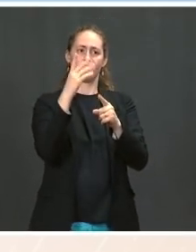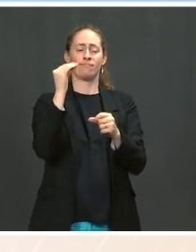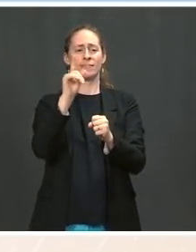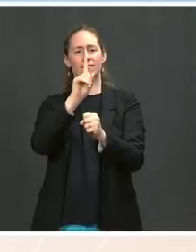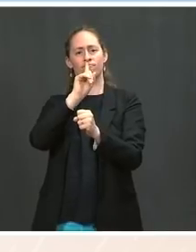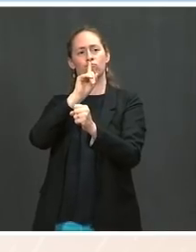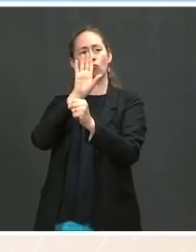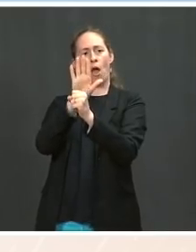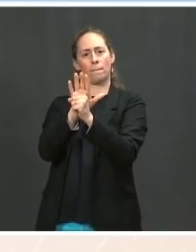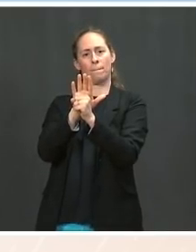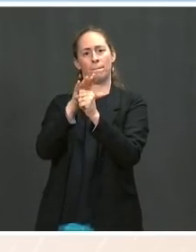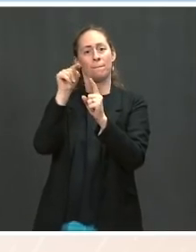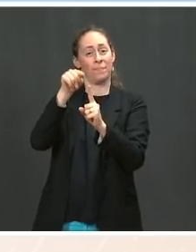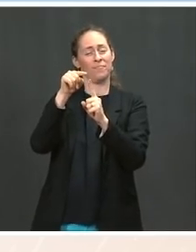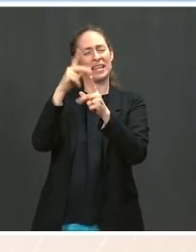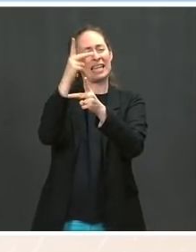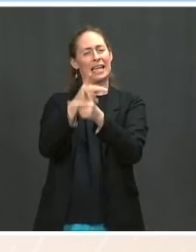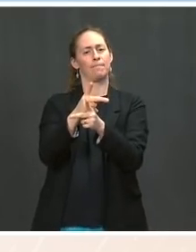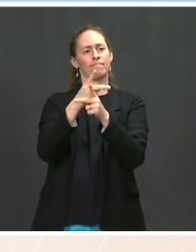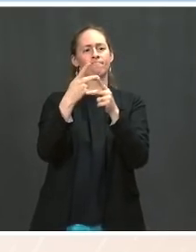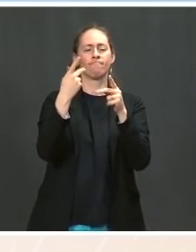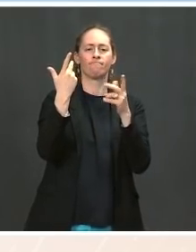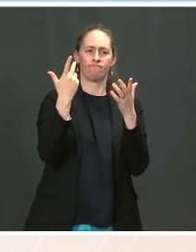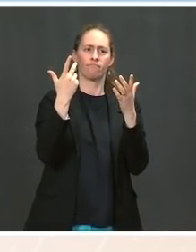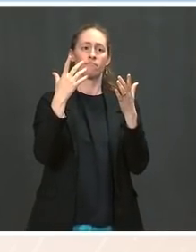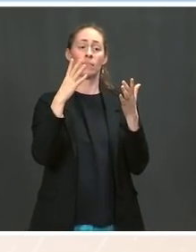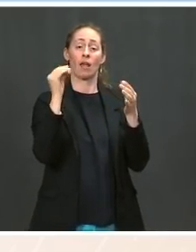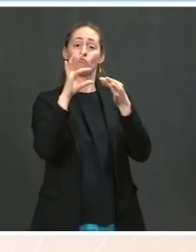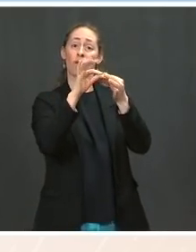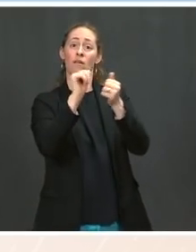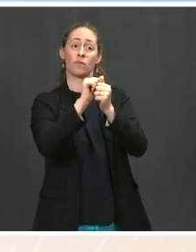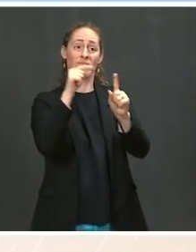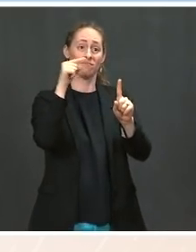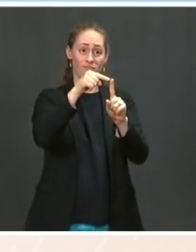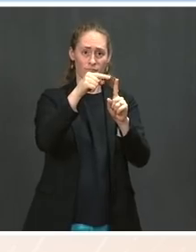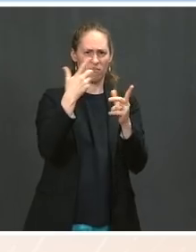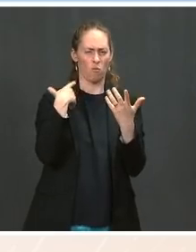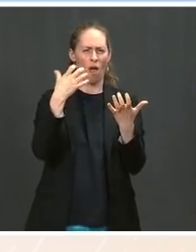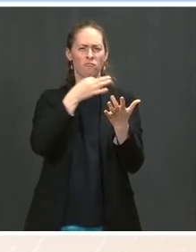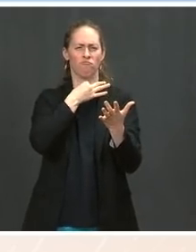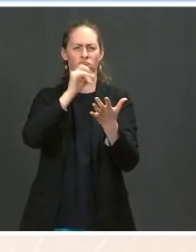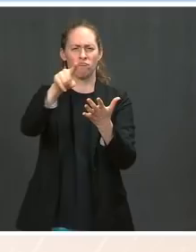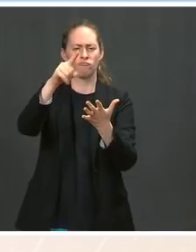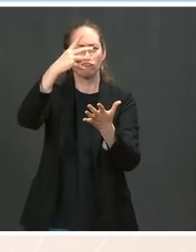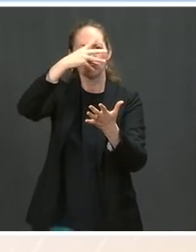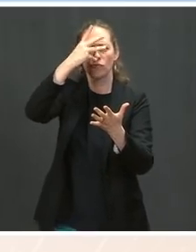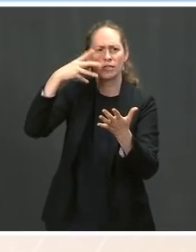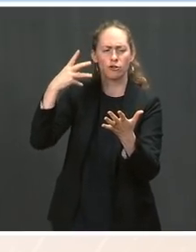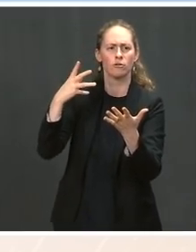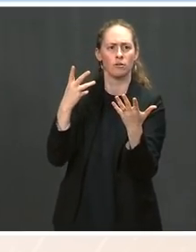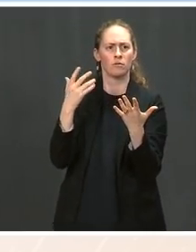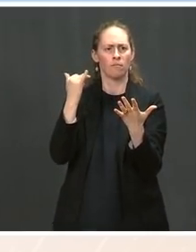The Press: And then one quick one on immigration. Vice President Harris just said that her first trip abroad, it looks like it's going to be to Mexico and Guatemala.